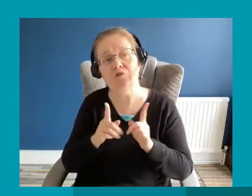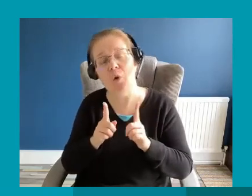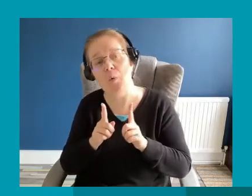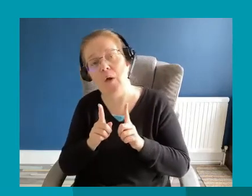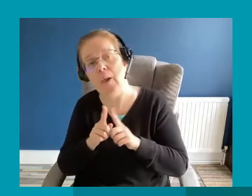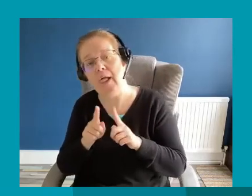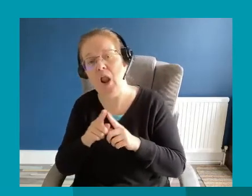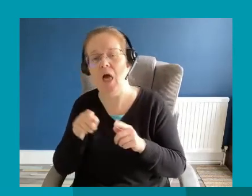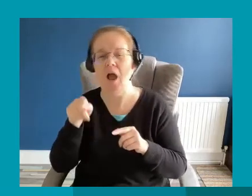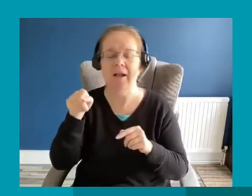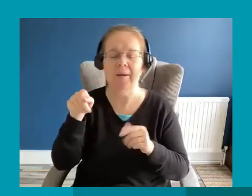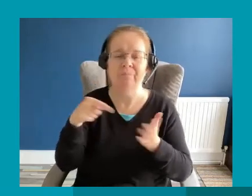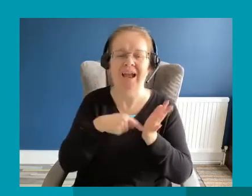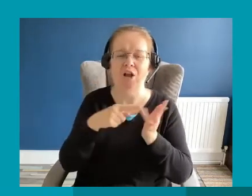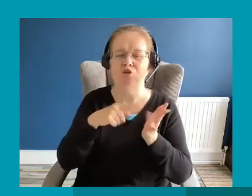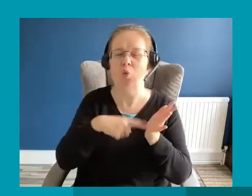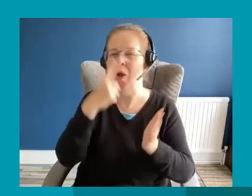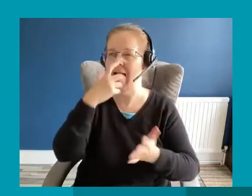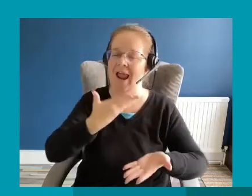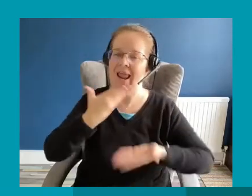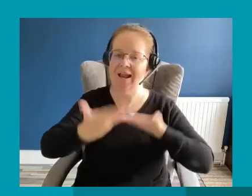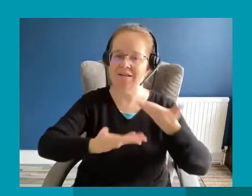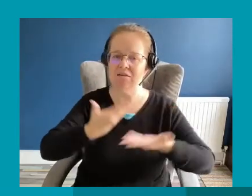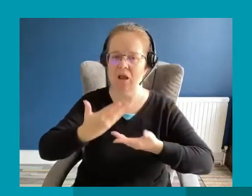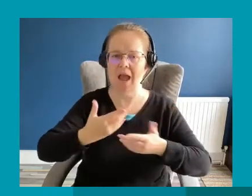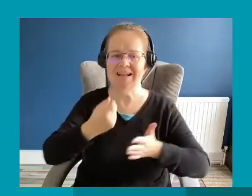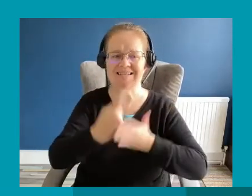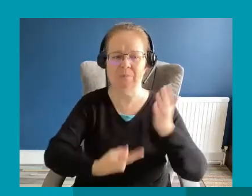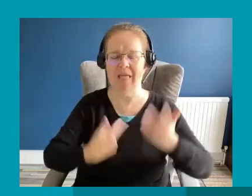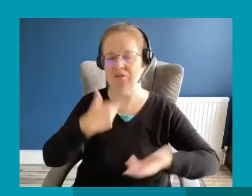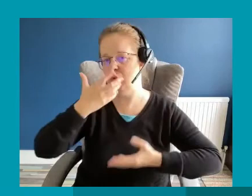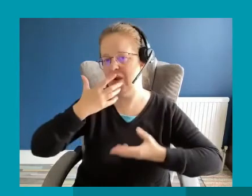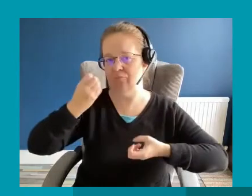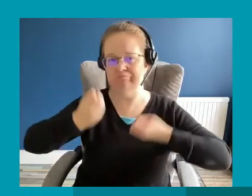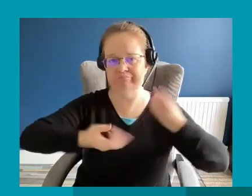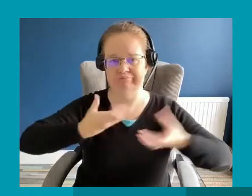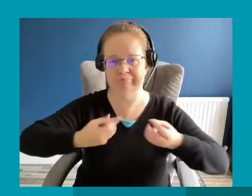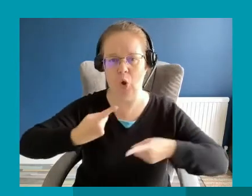Can help you explain your disability quickly, effectively. Great for interviews, right...